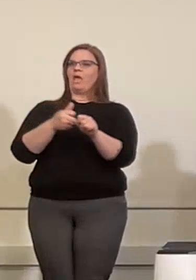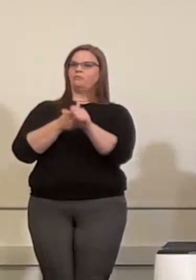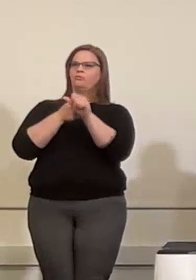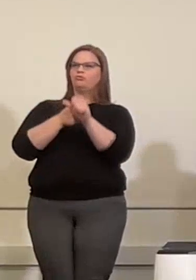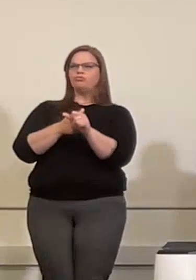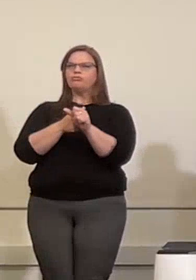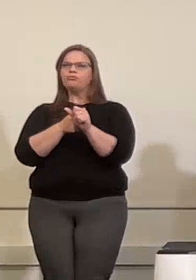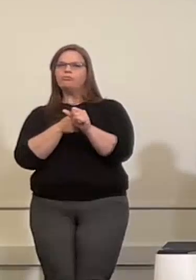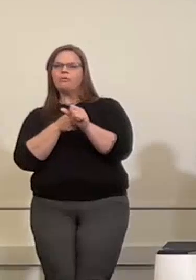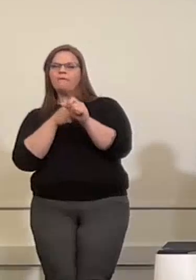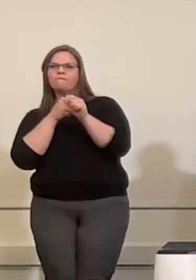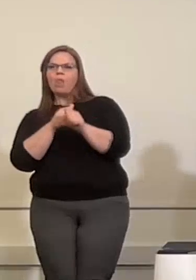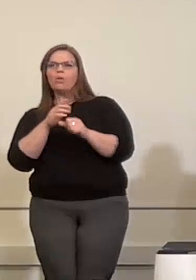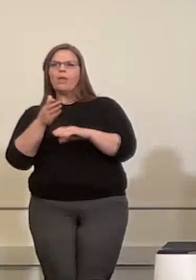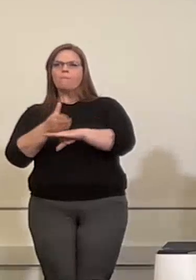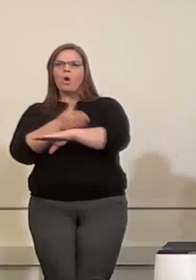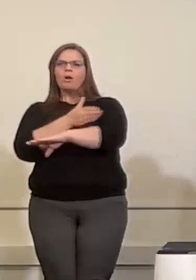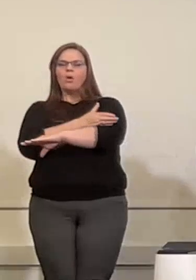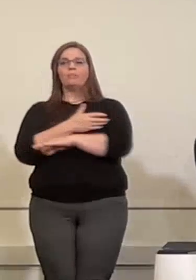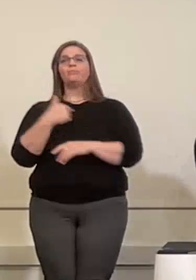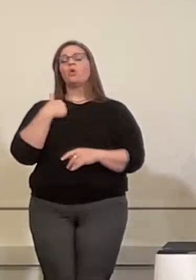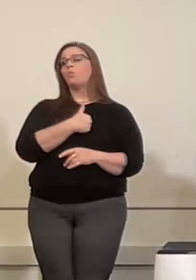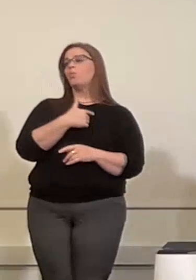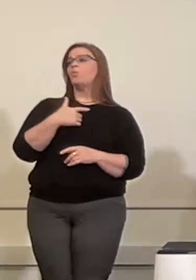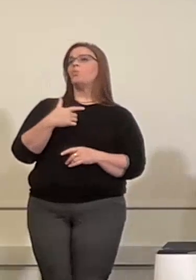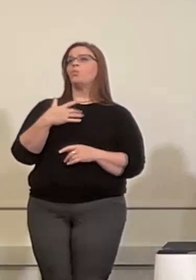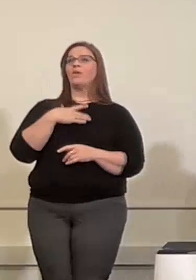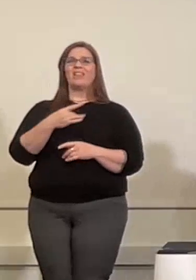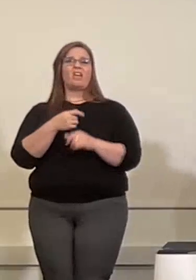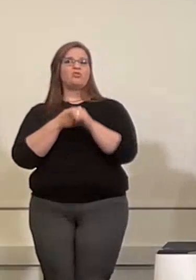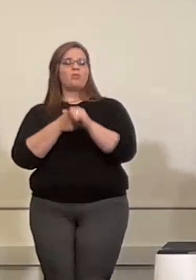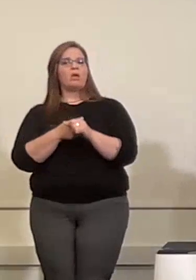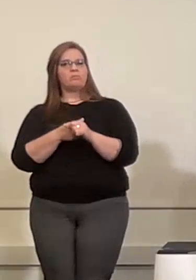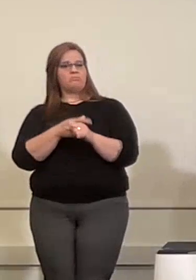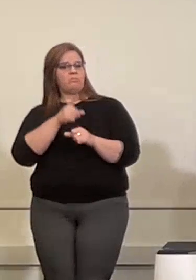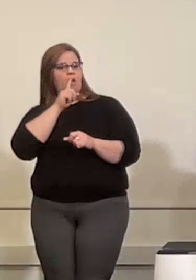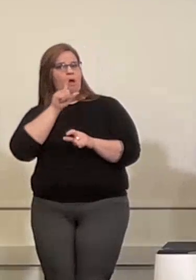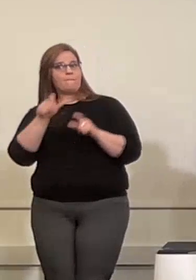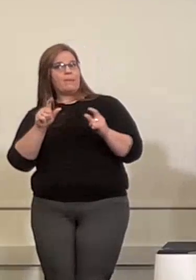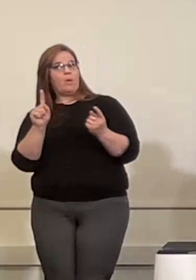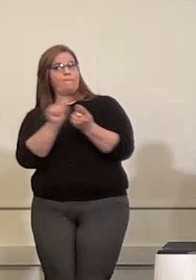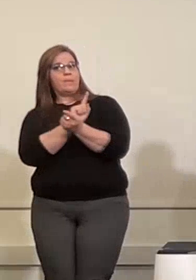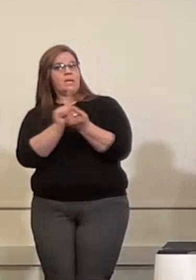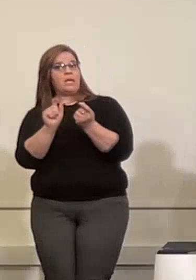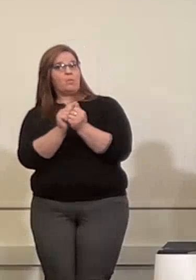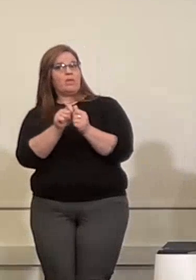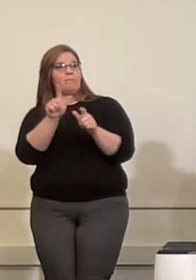You know, we we like to track, are people meeting with disabilities? Are they having regular conversations?